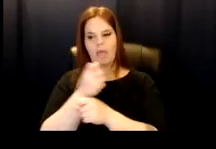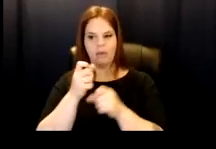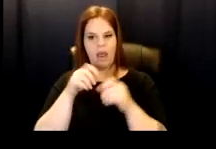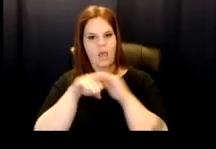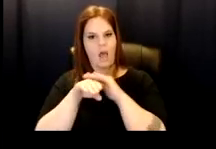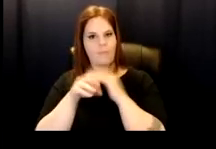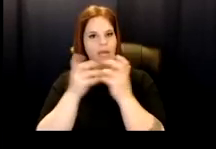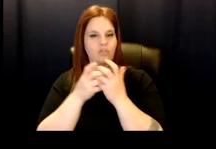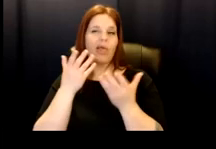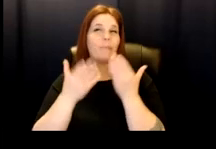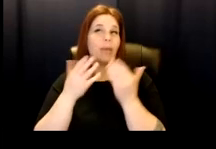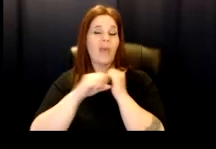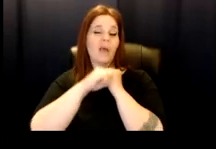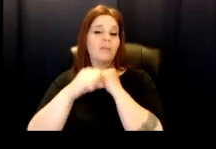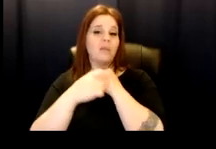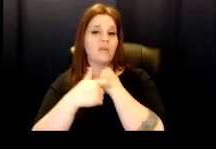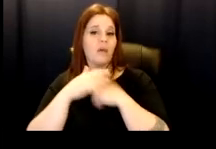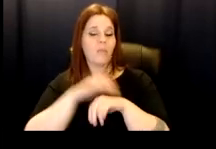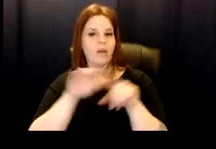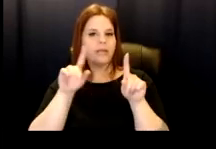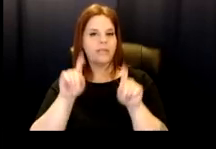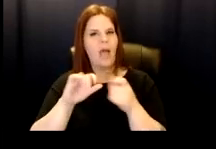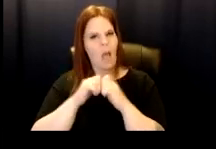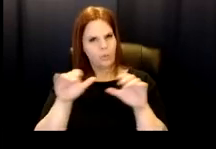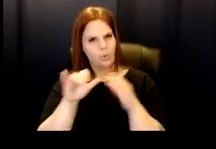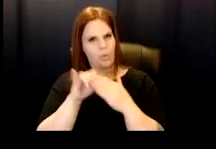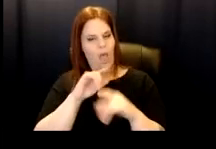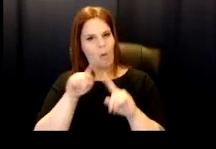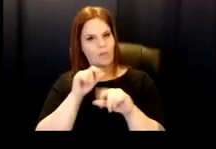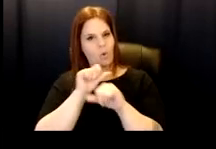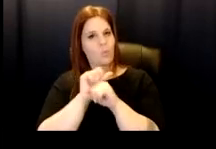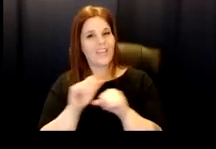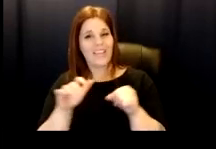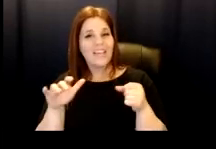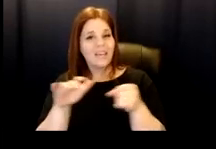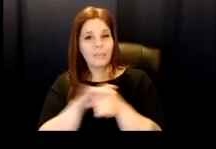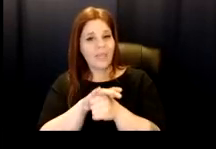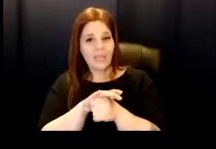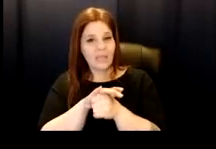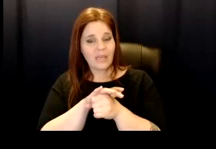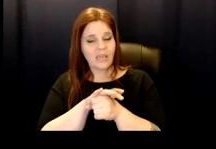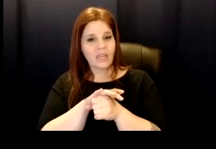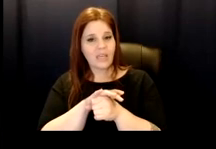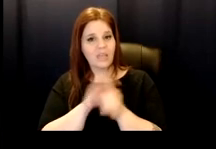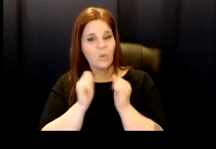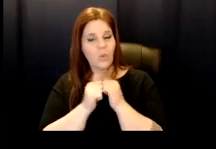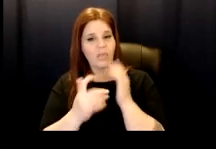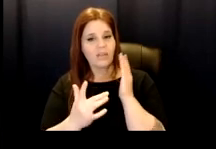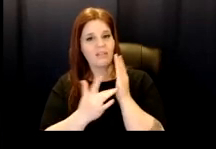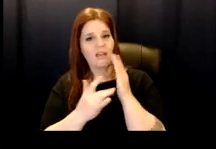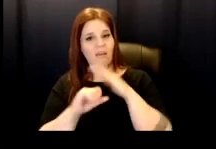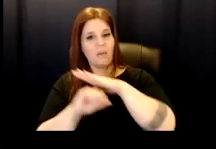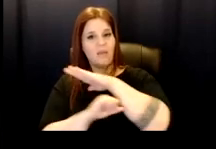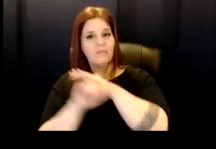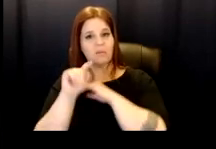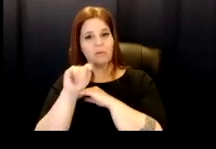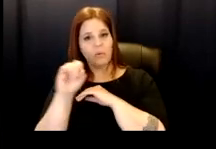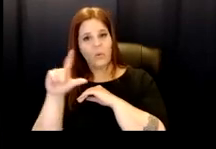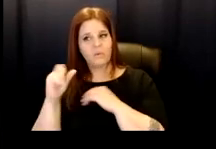a test. But how do you do that when you are working entirely with tech based tools. And